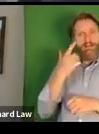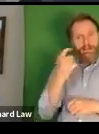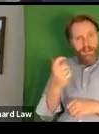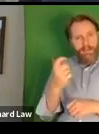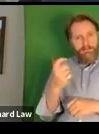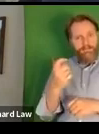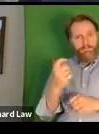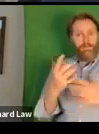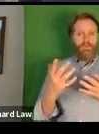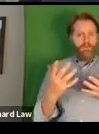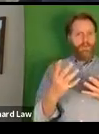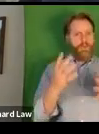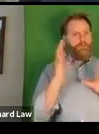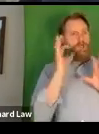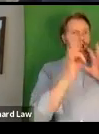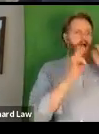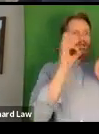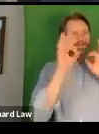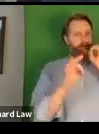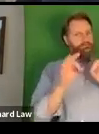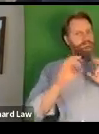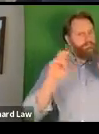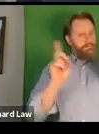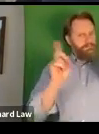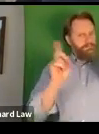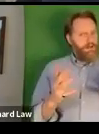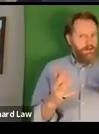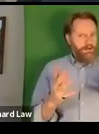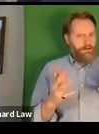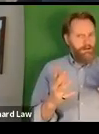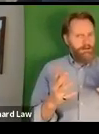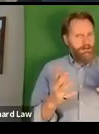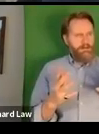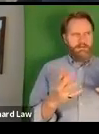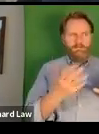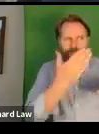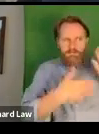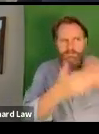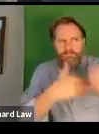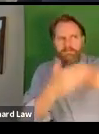to increase that and to redeploy members into work that can be done from home but